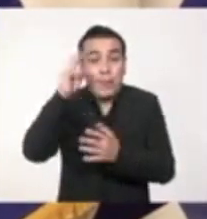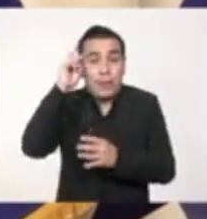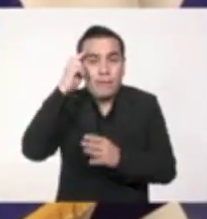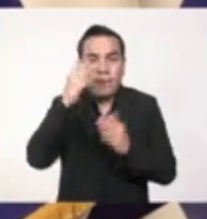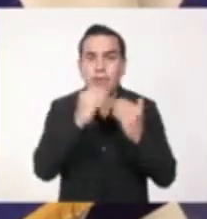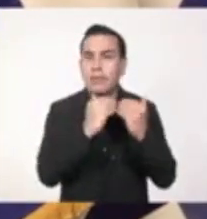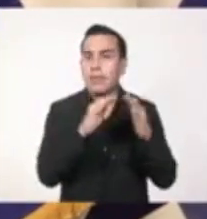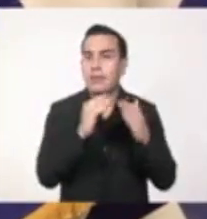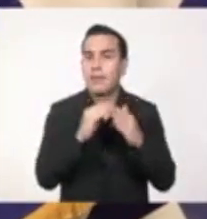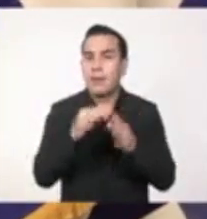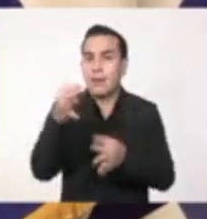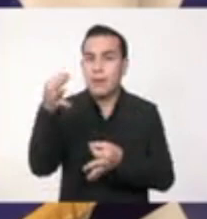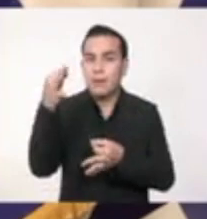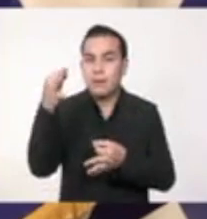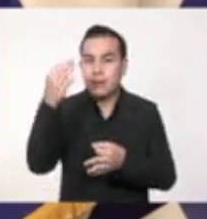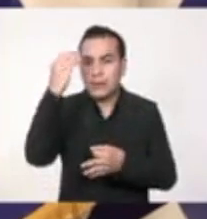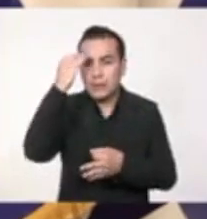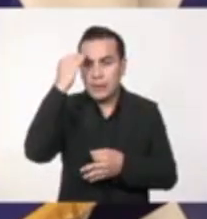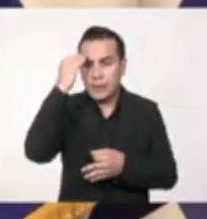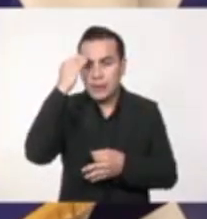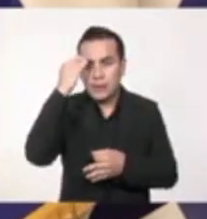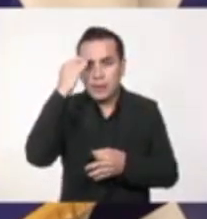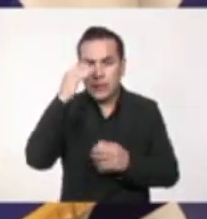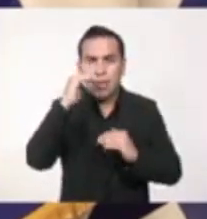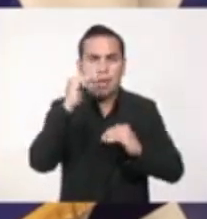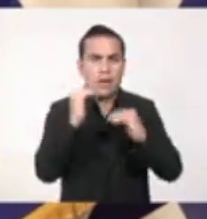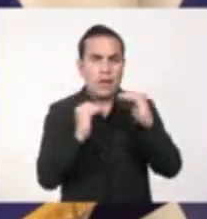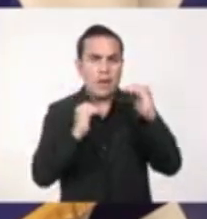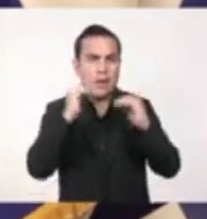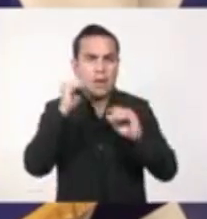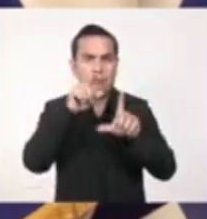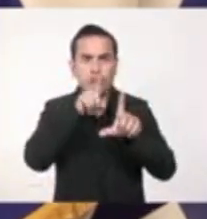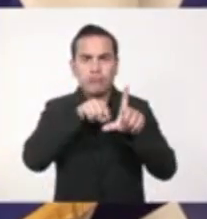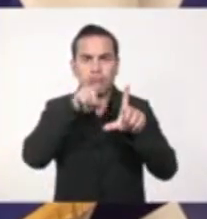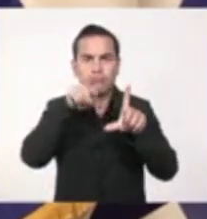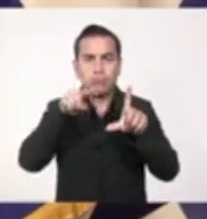pollsters know how to do middle, low, high class,